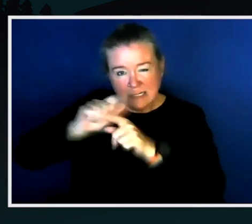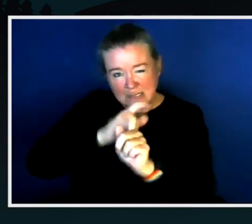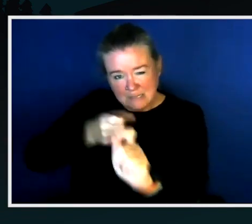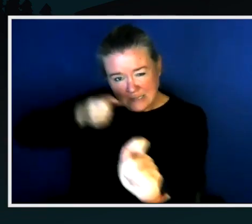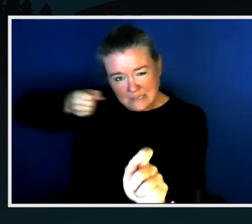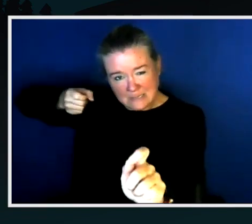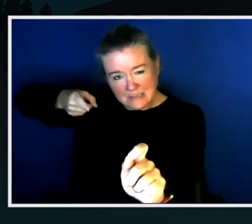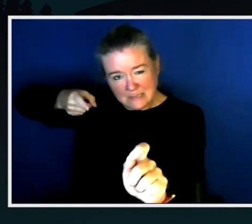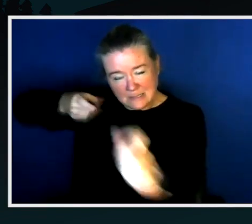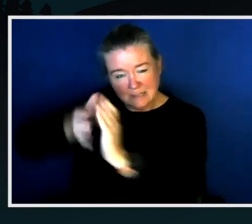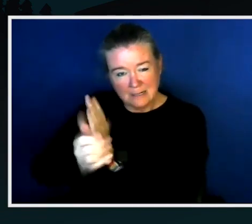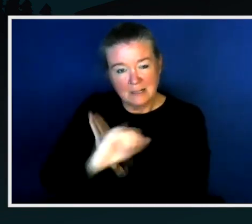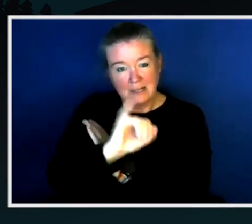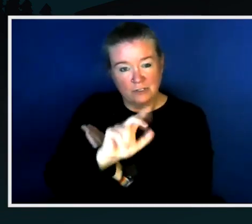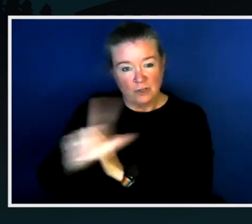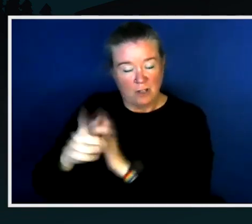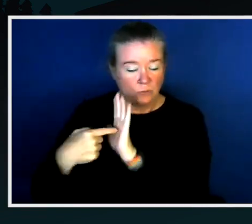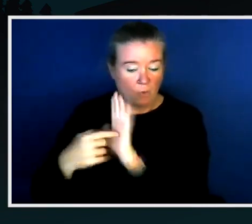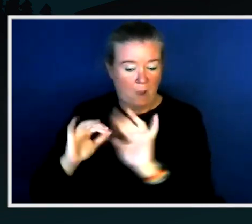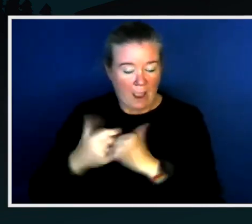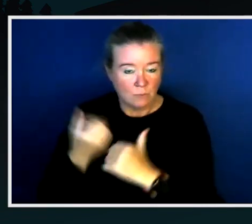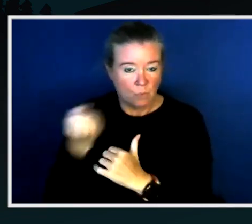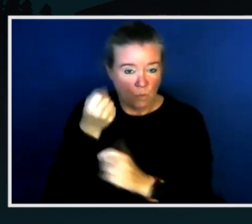Jill demonstrates how to hold the arrow and place it along the bow.